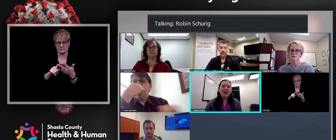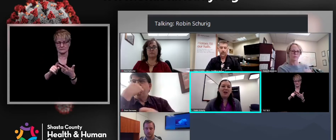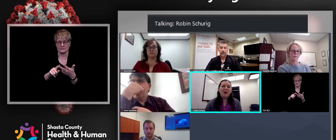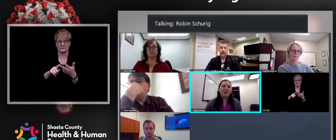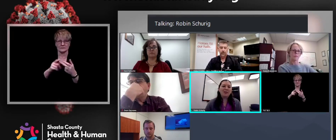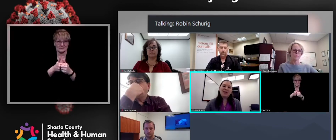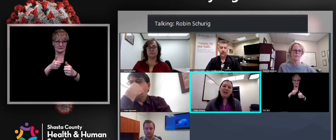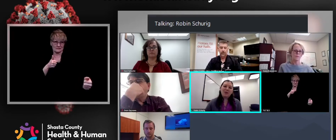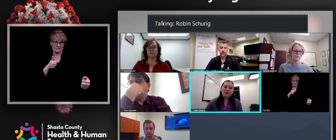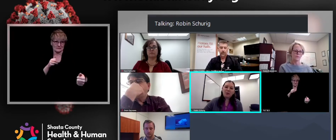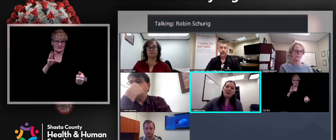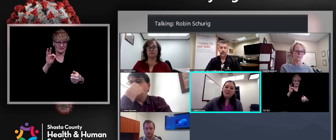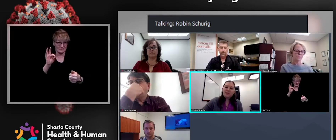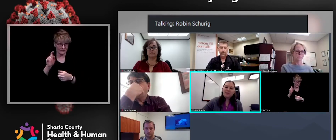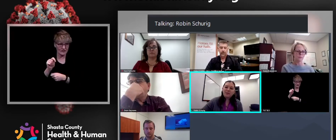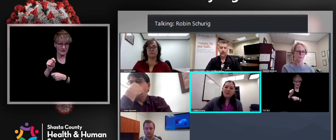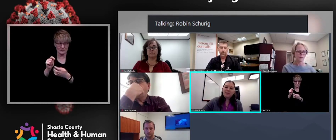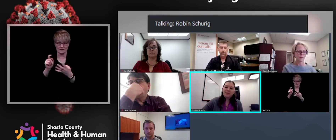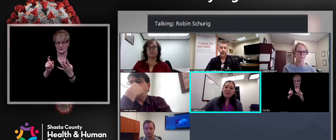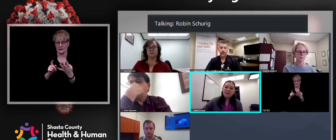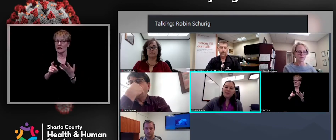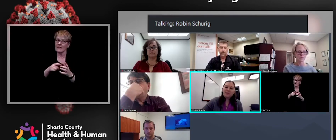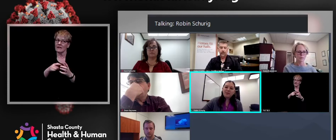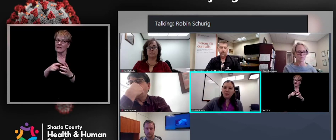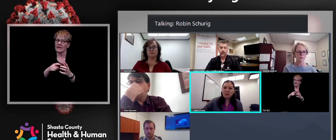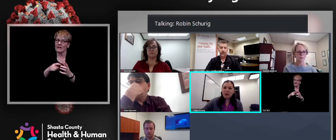and hopefully stay out of the purple tier. And that is all I have to share